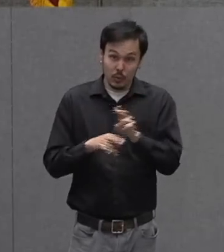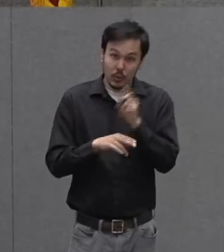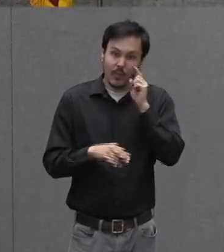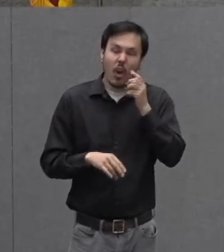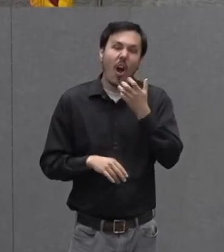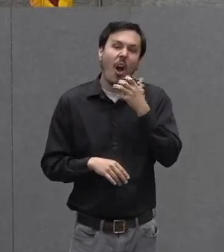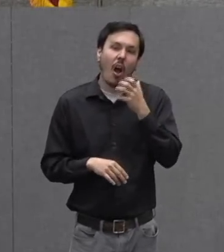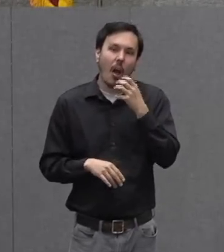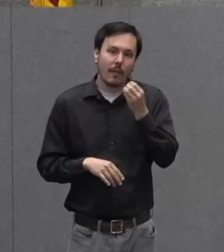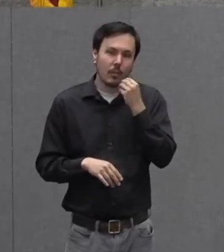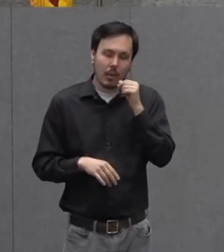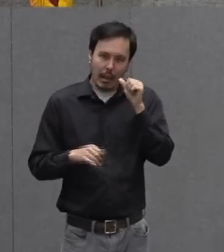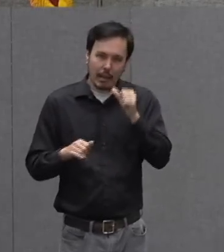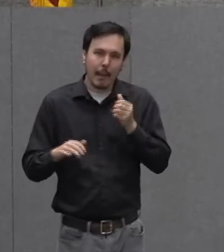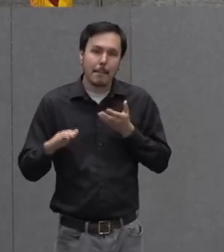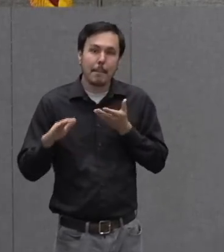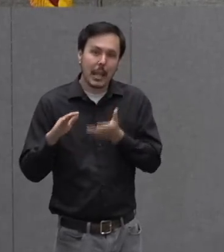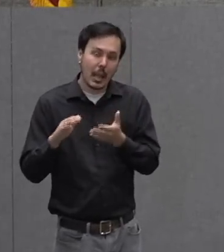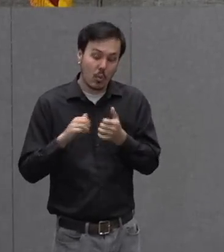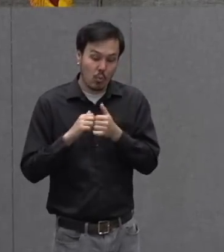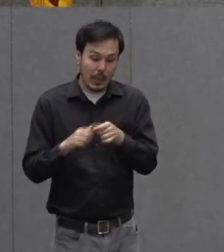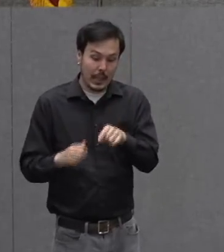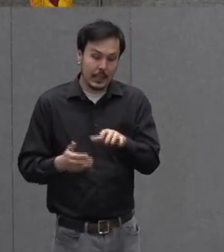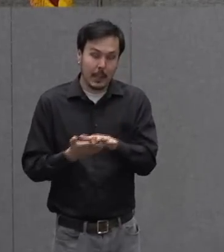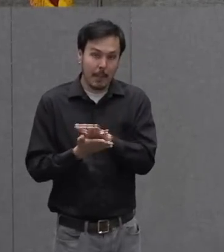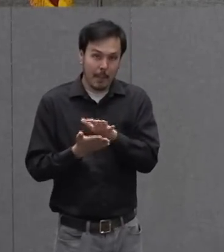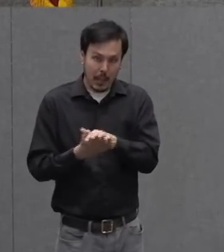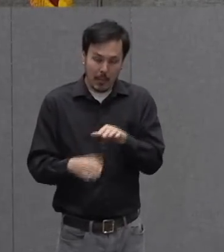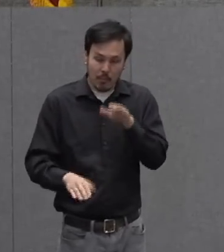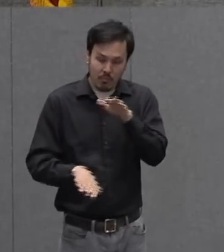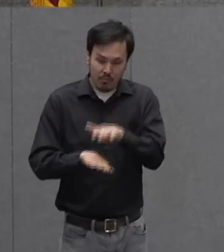I can bake things or cook things in the oven with this kind of paper.